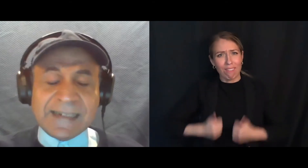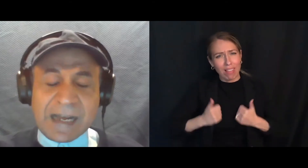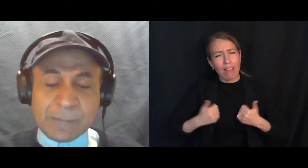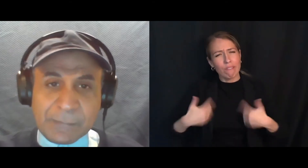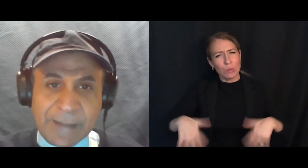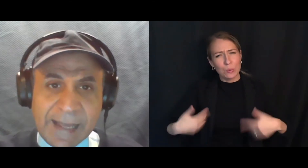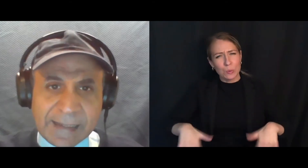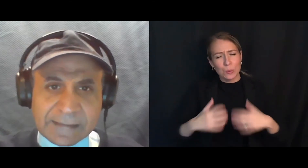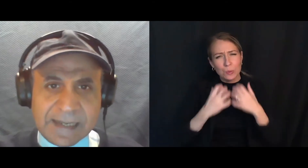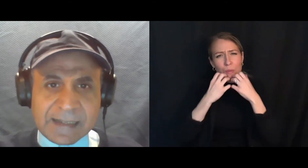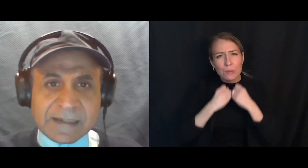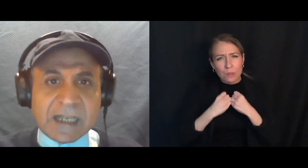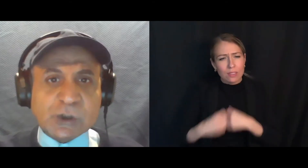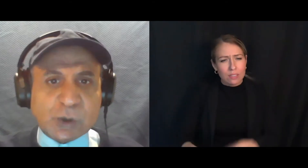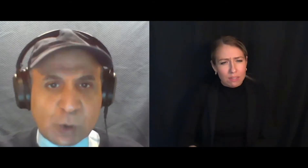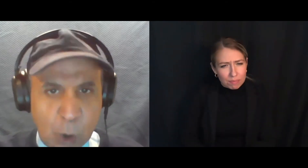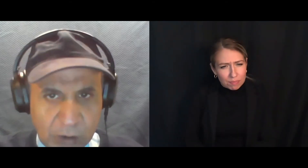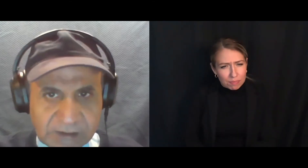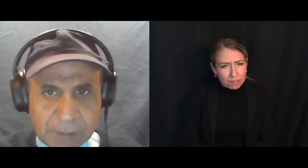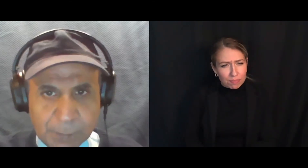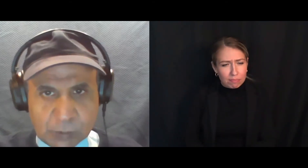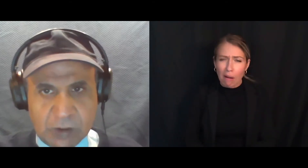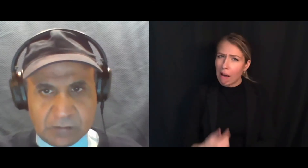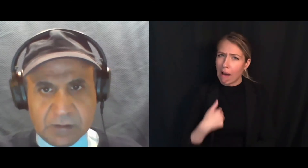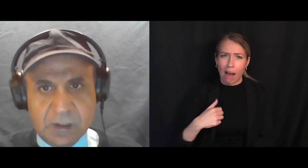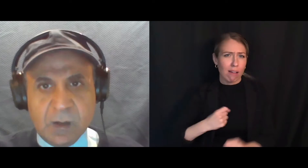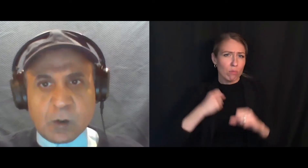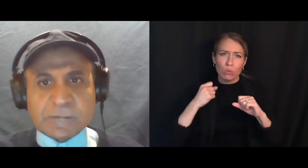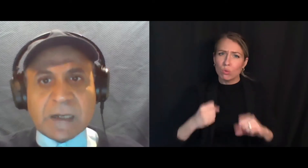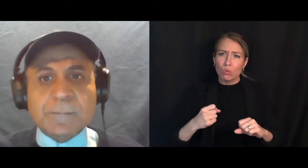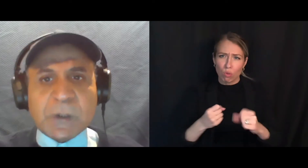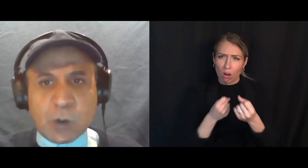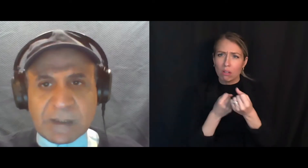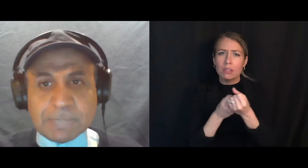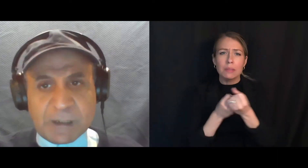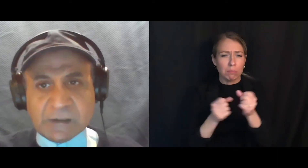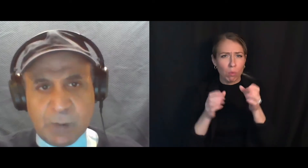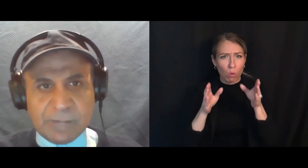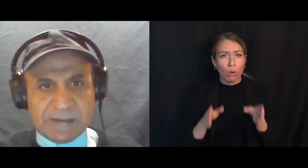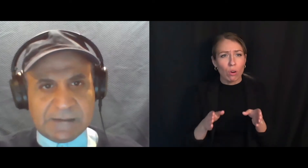and I'm a fan and a strong supporter of the Employment First movement.